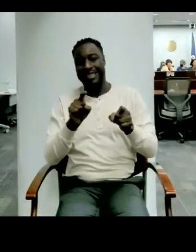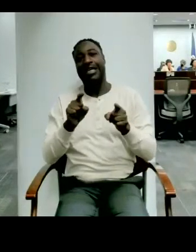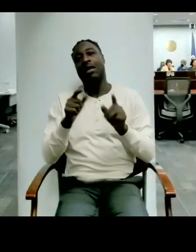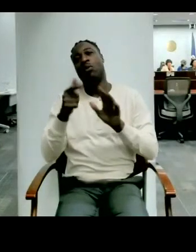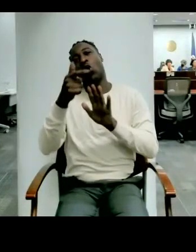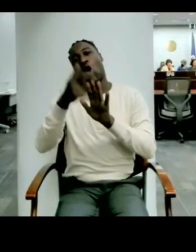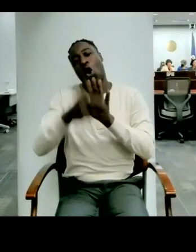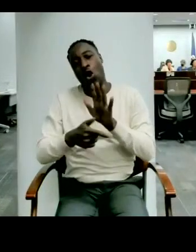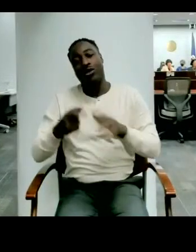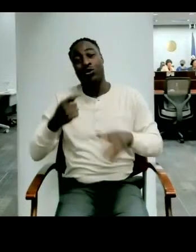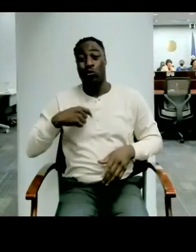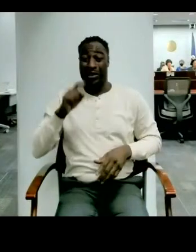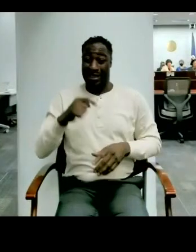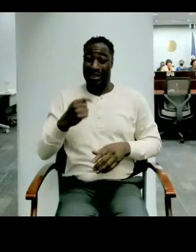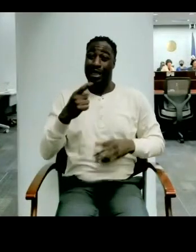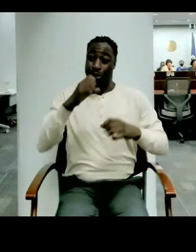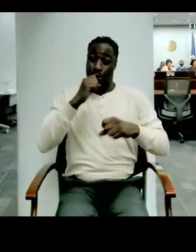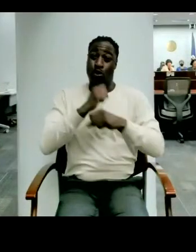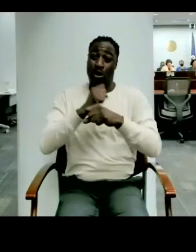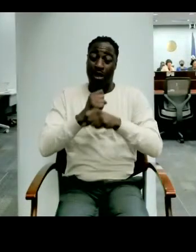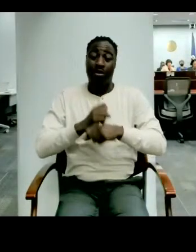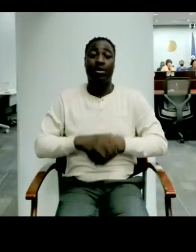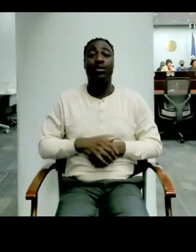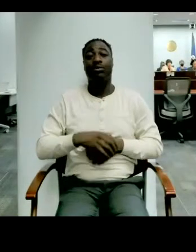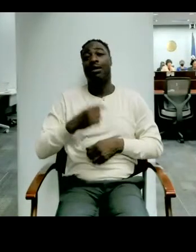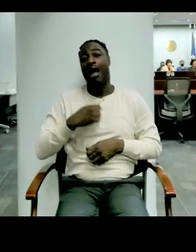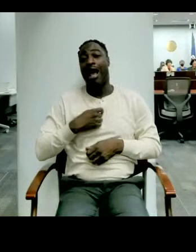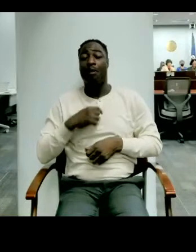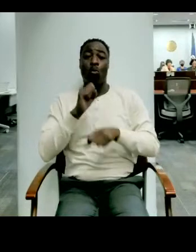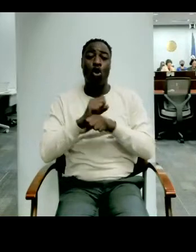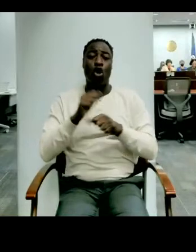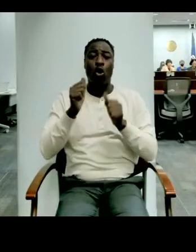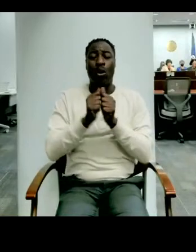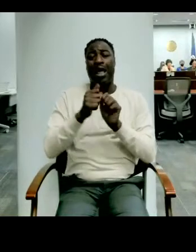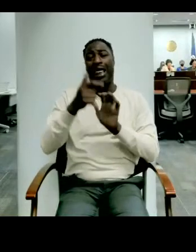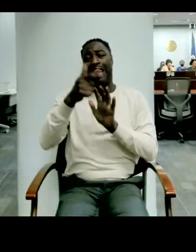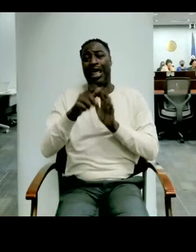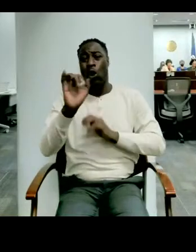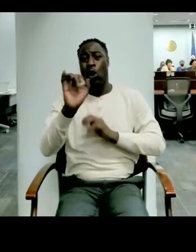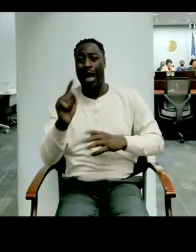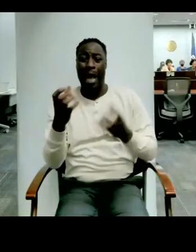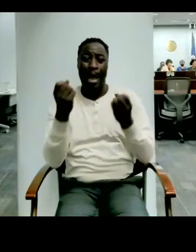Um, I spent a lot of time in legal aid and had so many workers come into clinics every